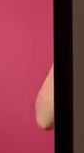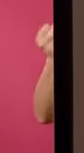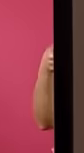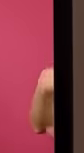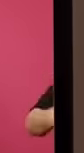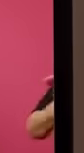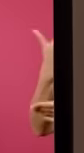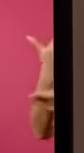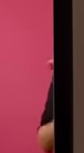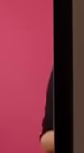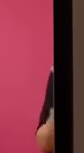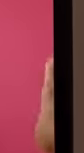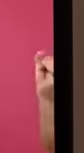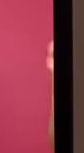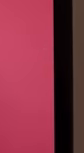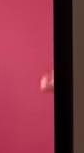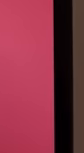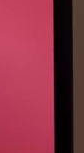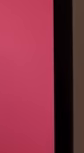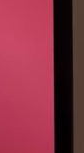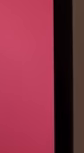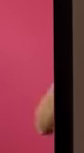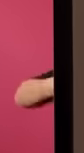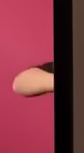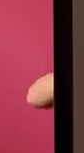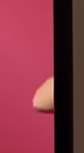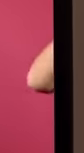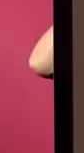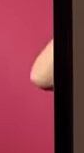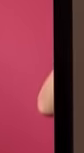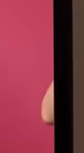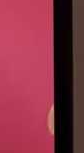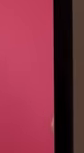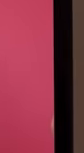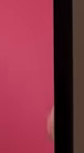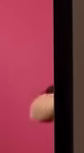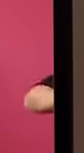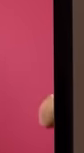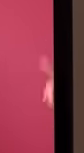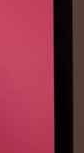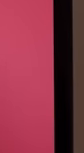here paying attention why he does not give us the service look there you are completely right There there I